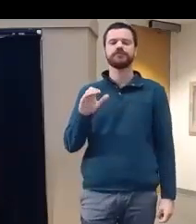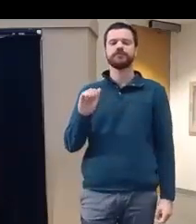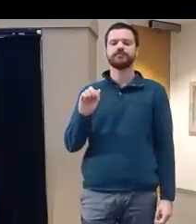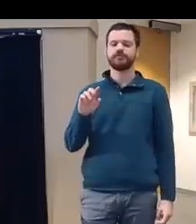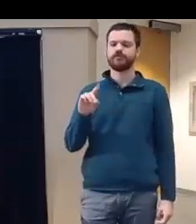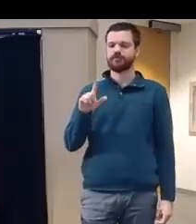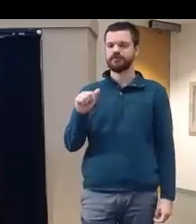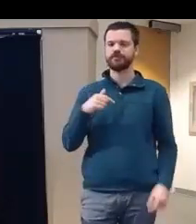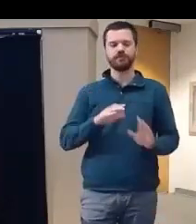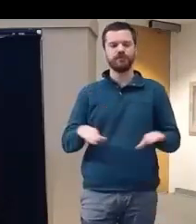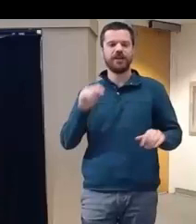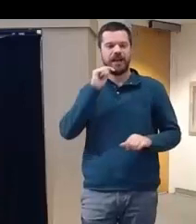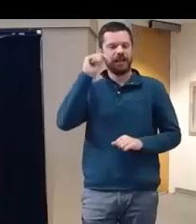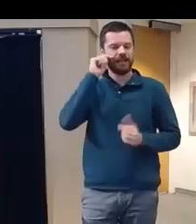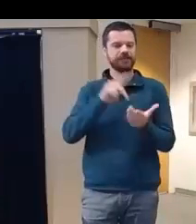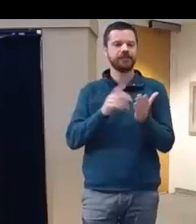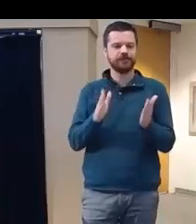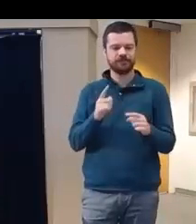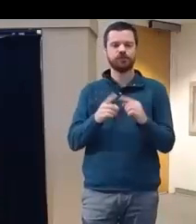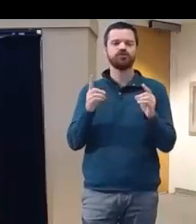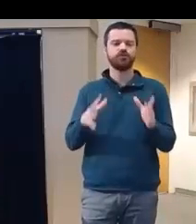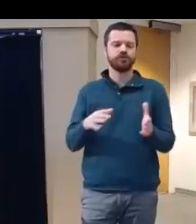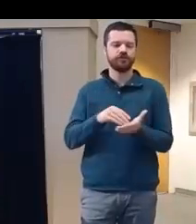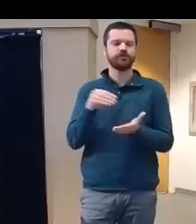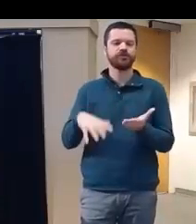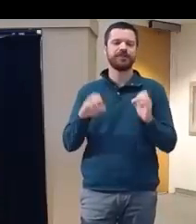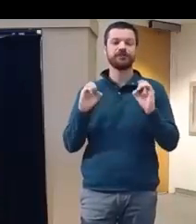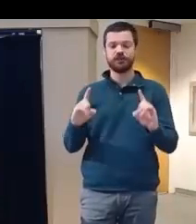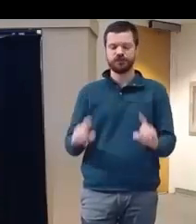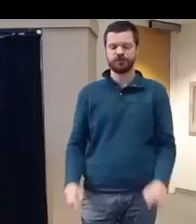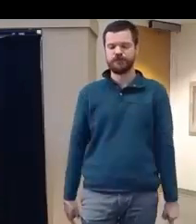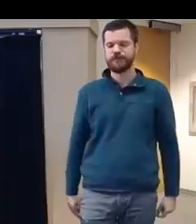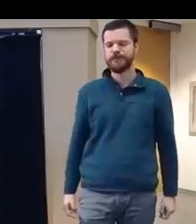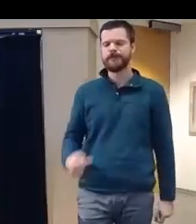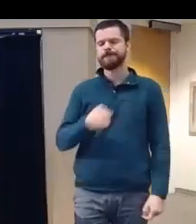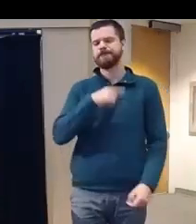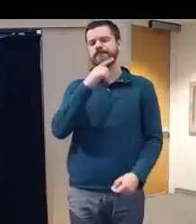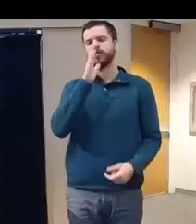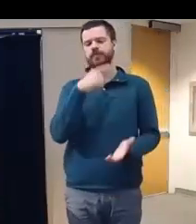psychiatrist and the director of medical student education and I'll talk specifically today about